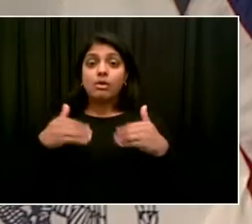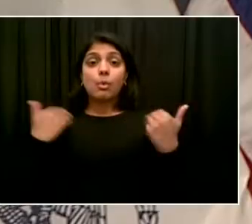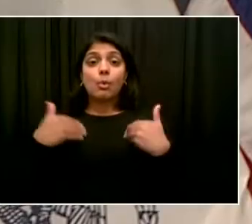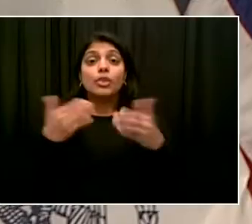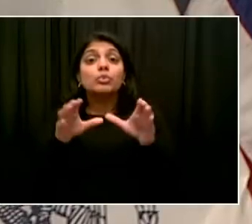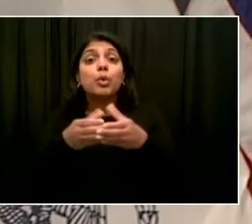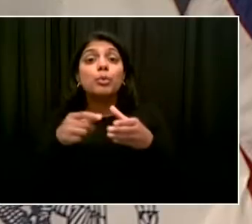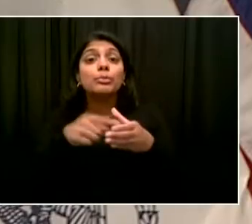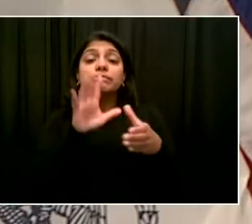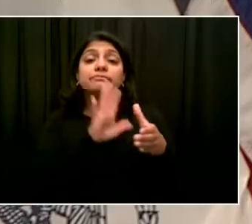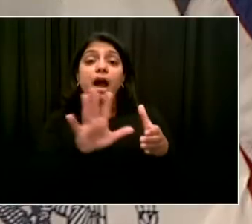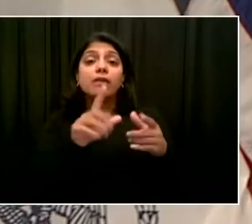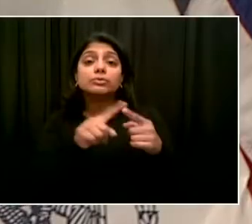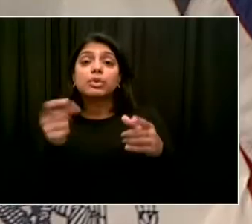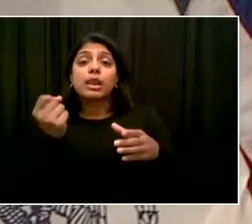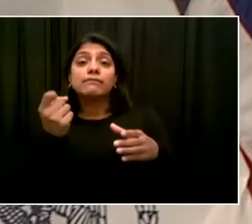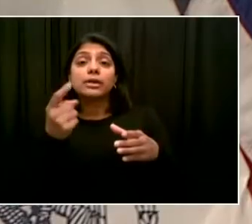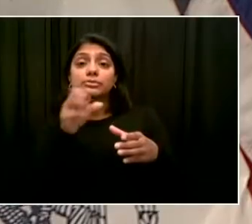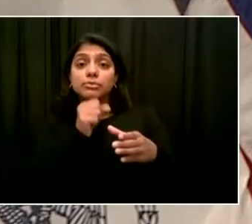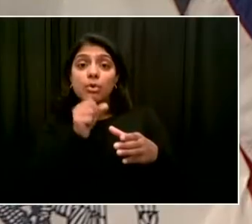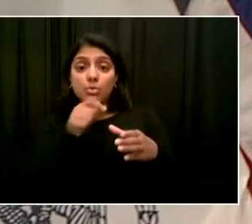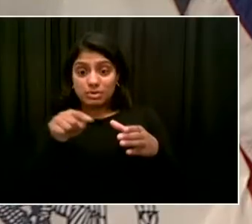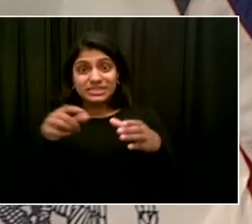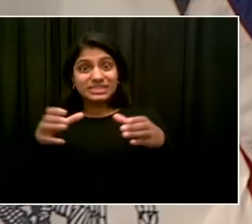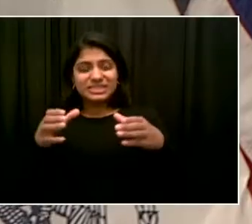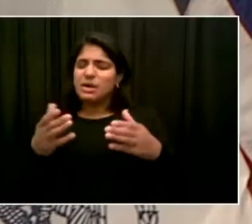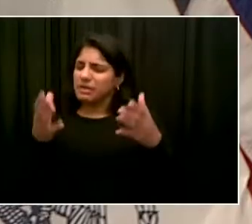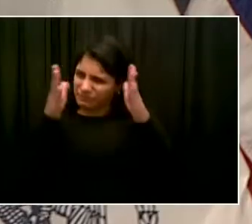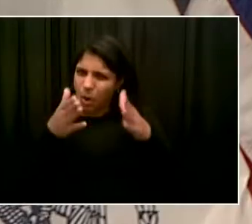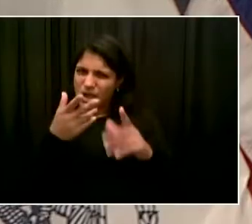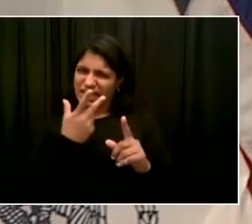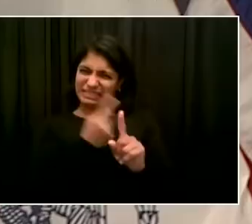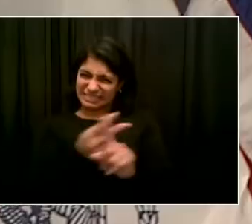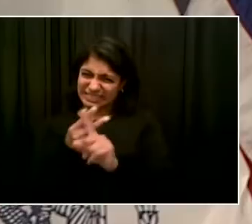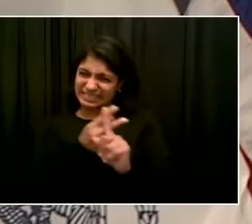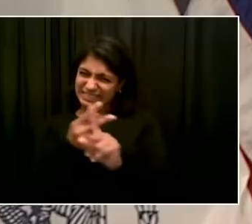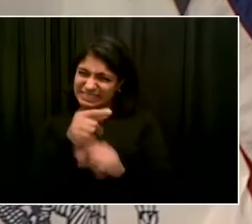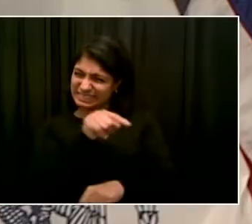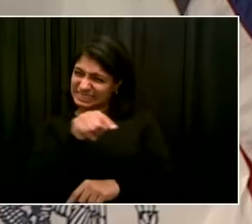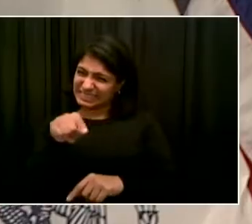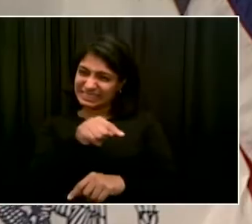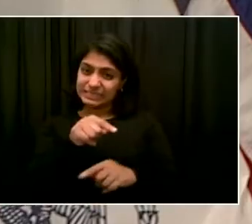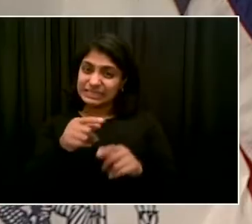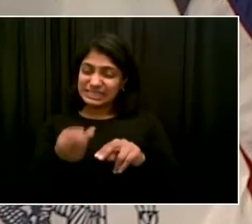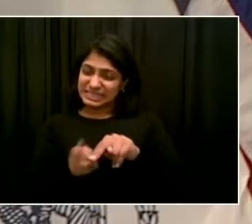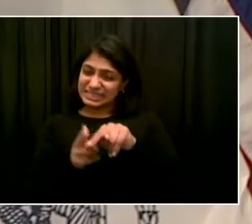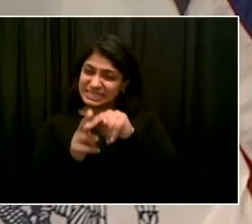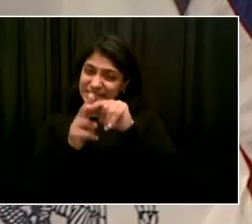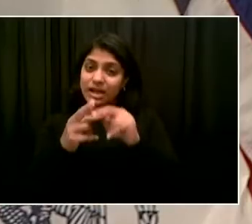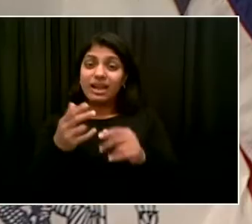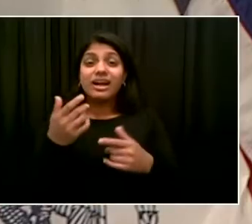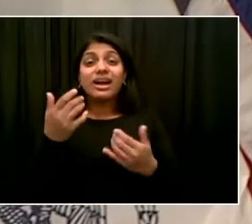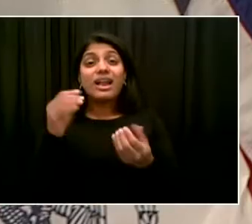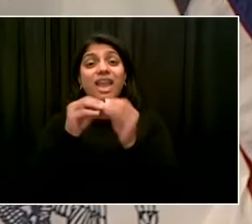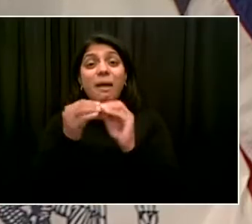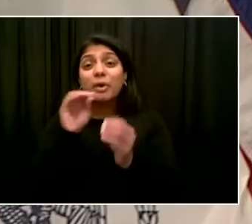TO DO, PARICTULARLY WITH OUR 5 TO -11 YEAR-OLDS. WE HAVE HAD VACCINES FOR WEEKS AND WEEKS